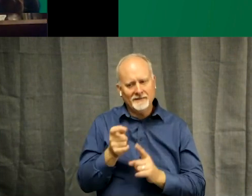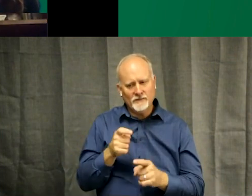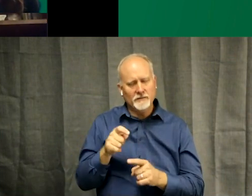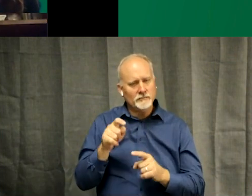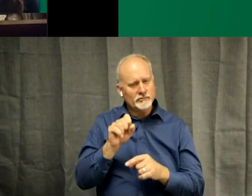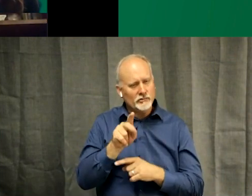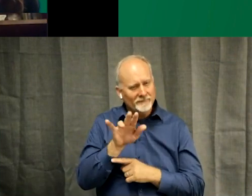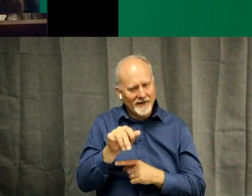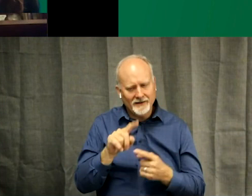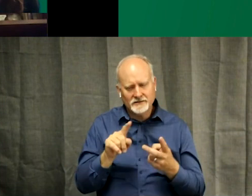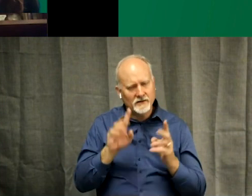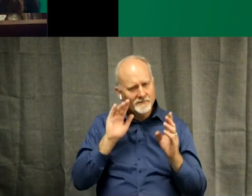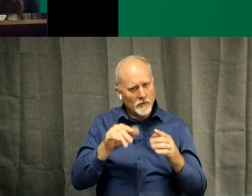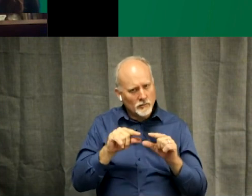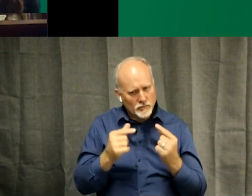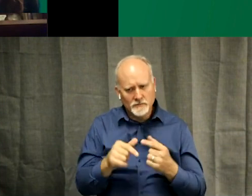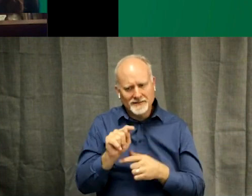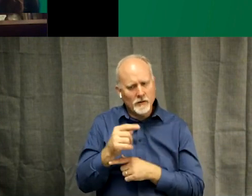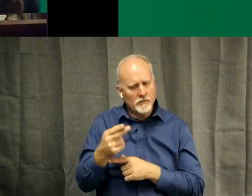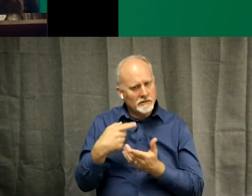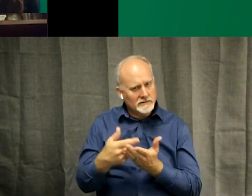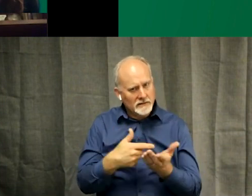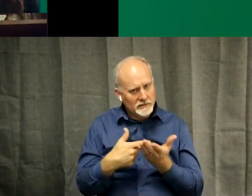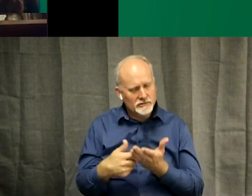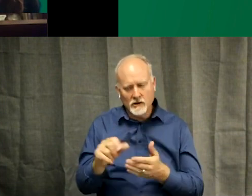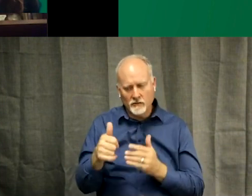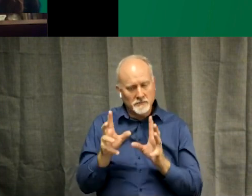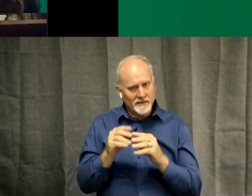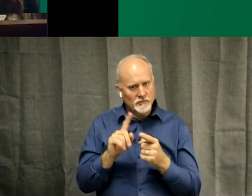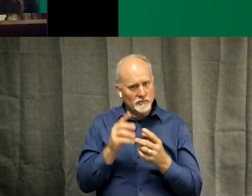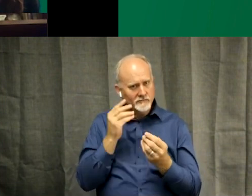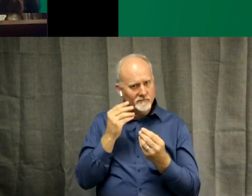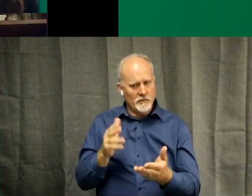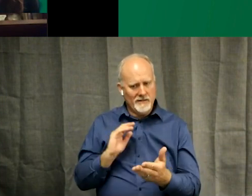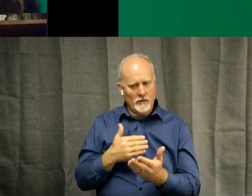focus groups town hall discussions and other meetings to inform our programmatic offering